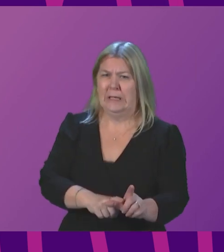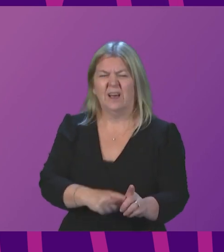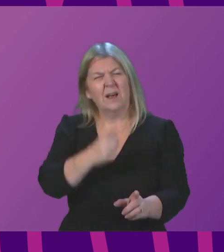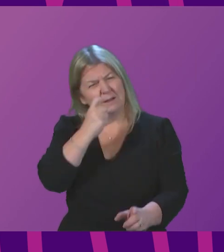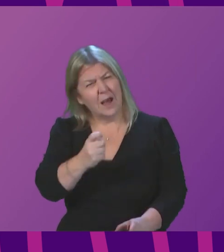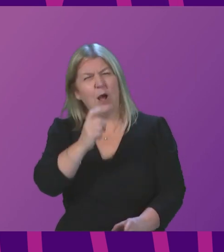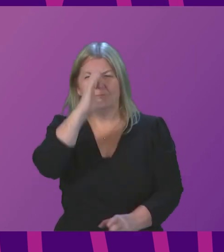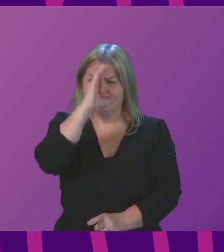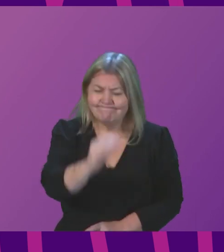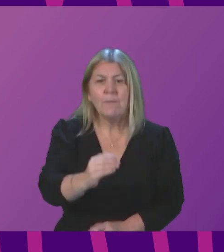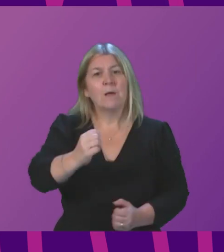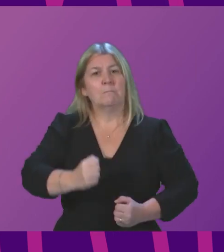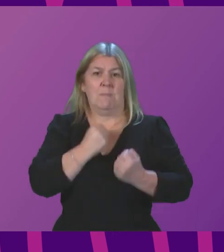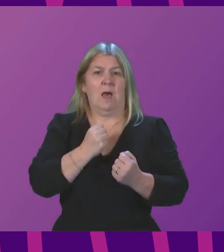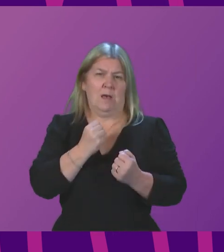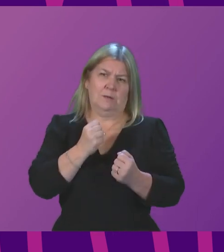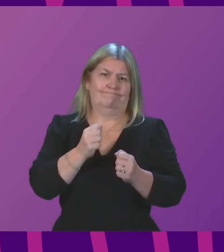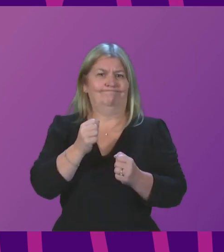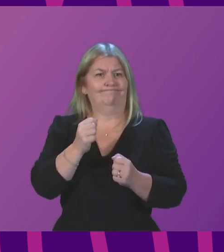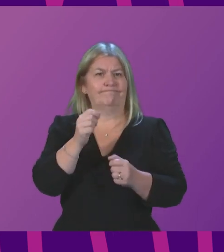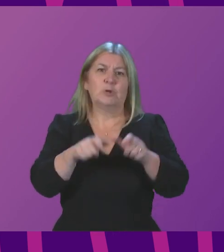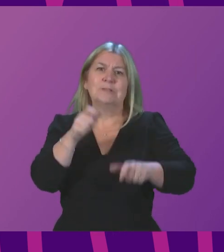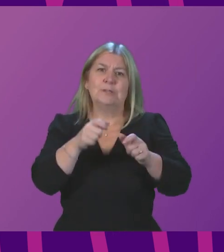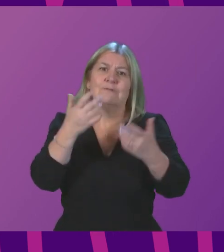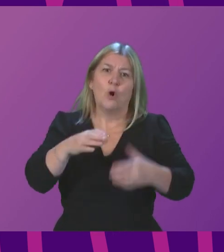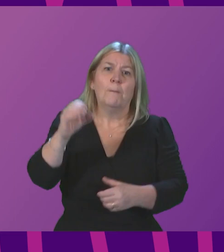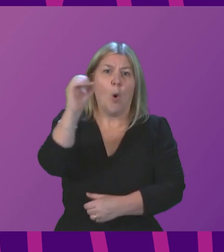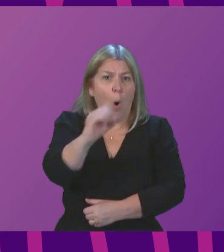when the Government will finally deliver the cheaper ferry fares that have been repeatedly